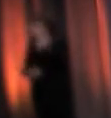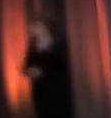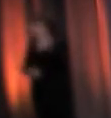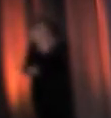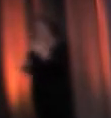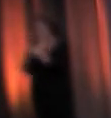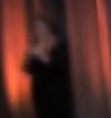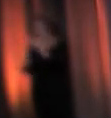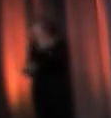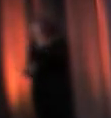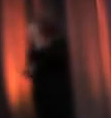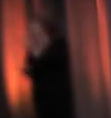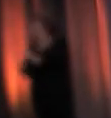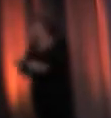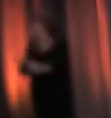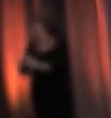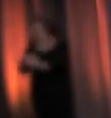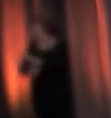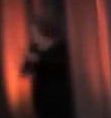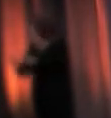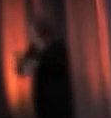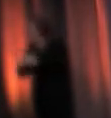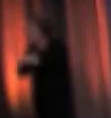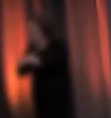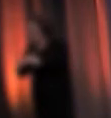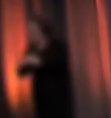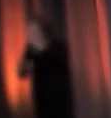as accessible by design and designed for